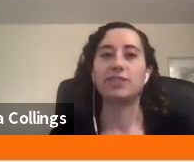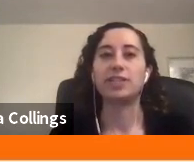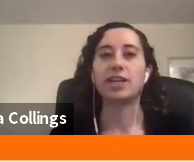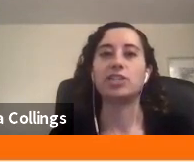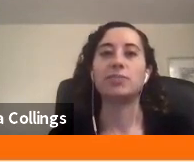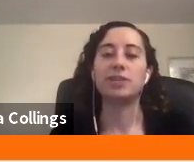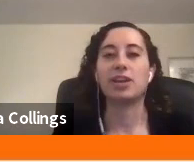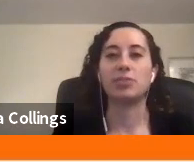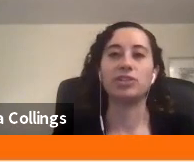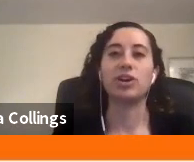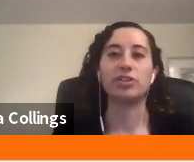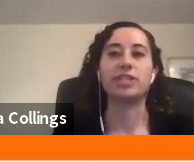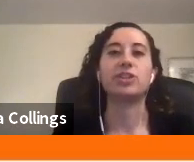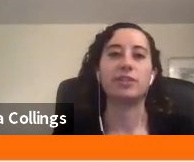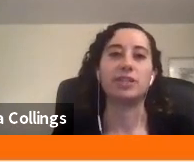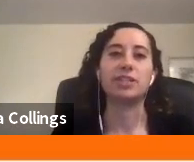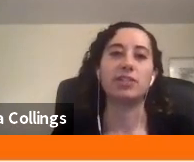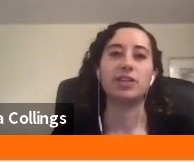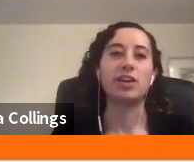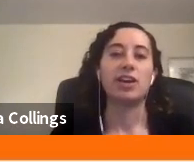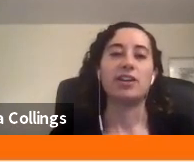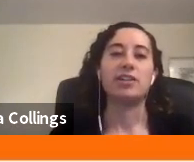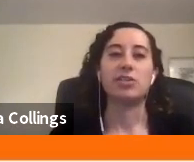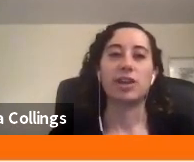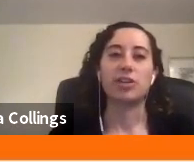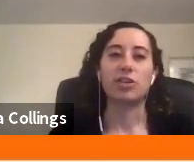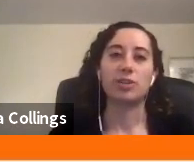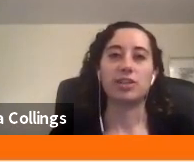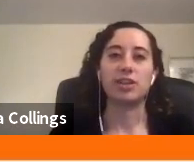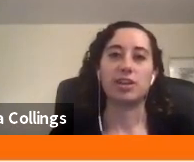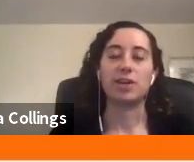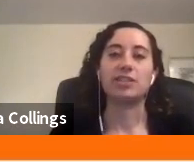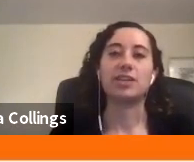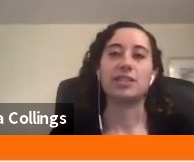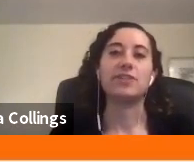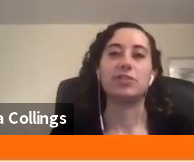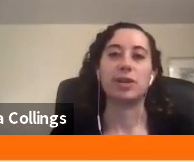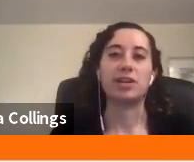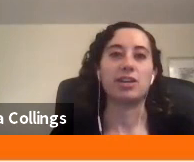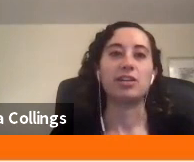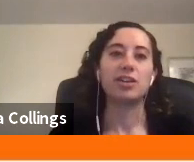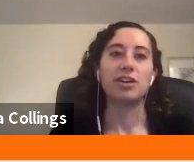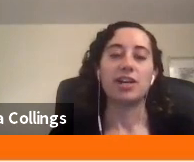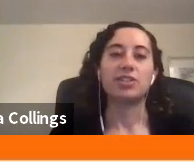I could feel my heart pounding in my abdomen when I laid in bed at night with an empty